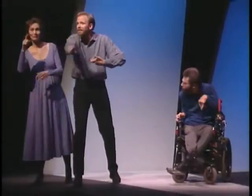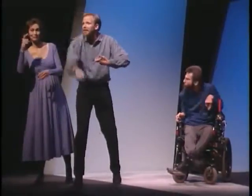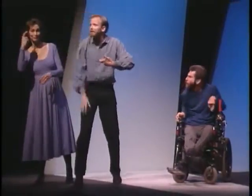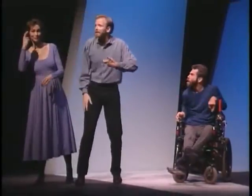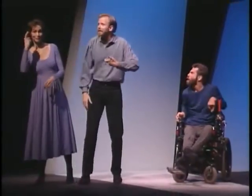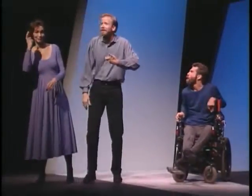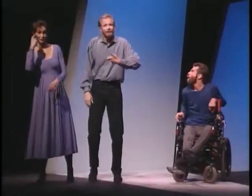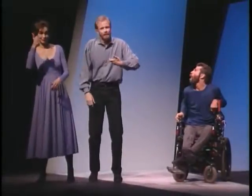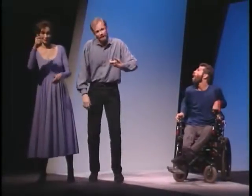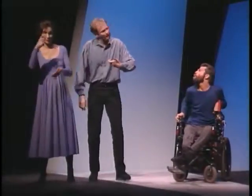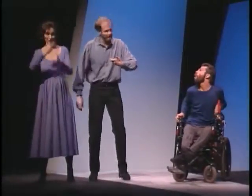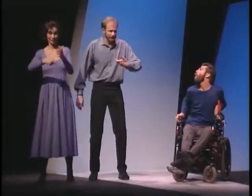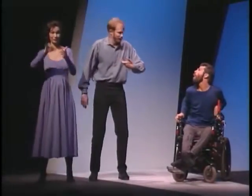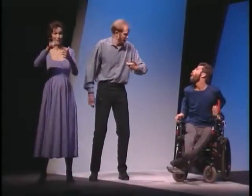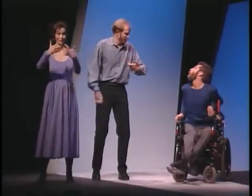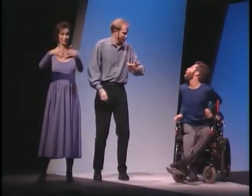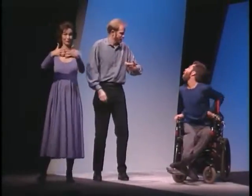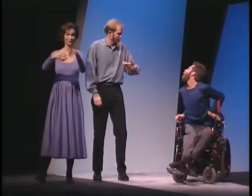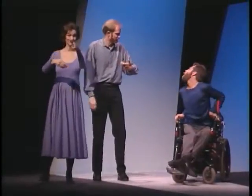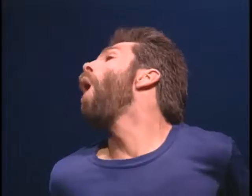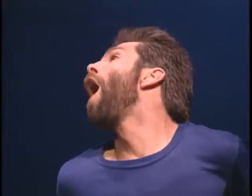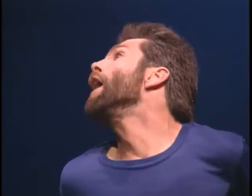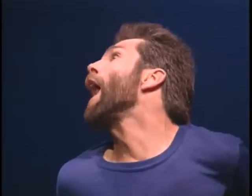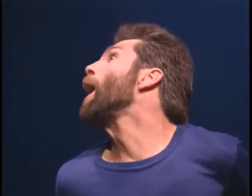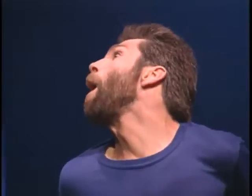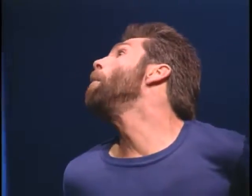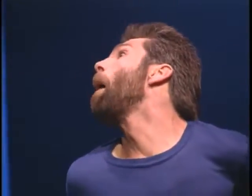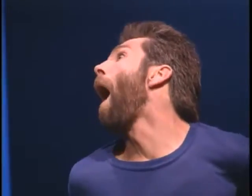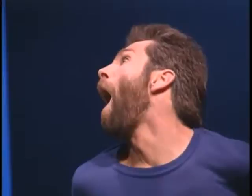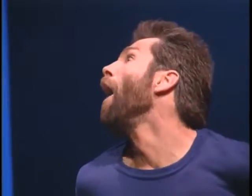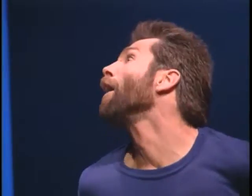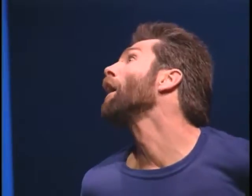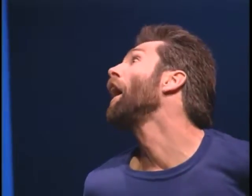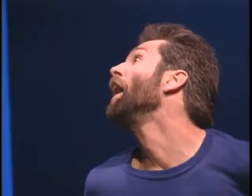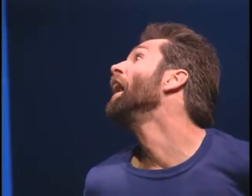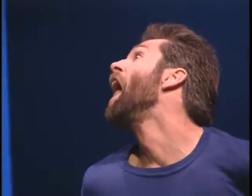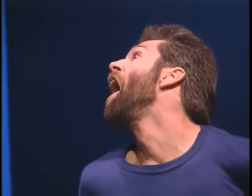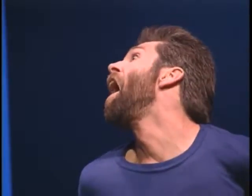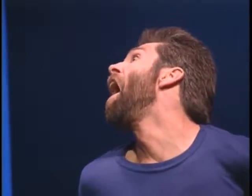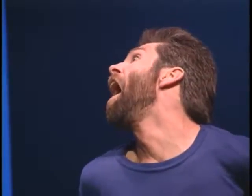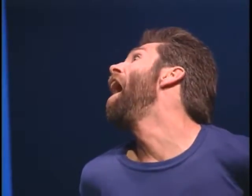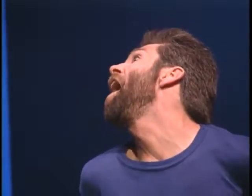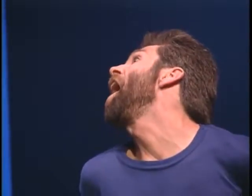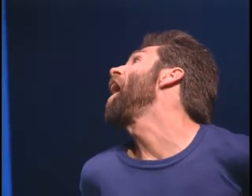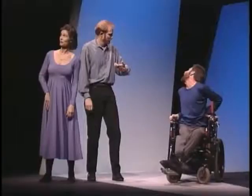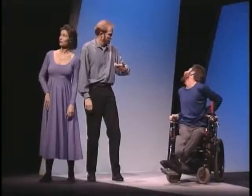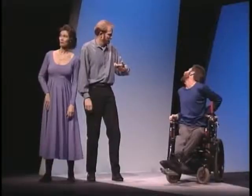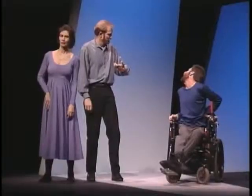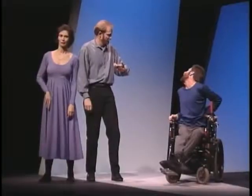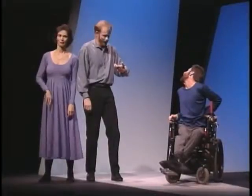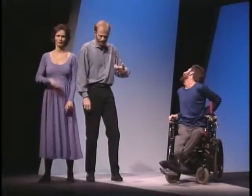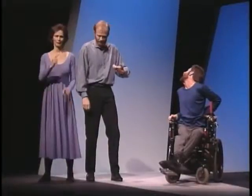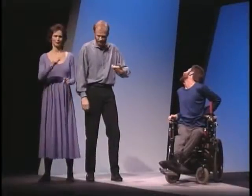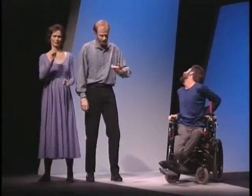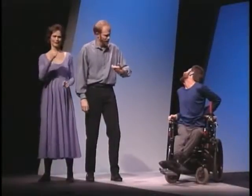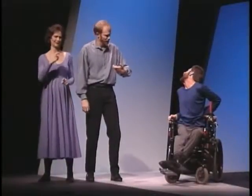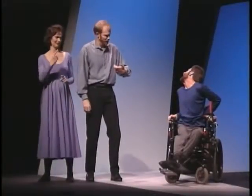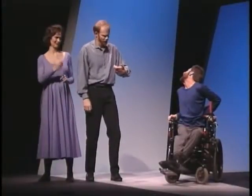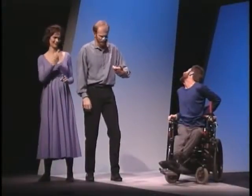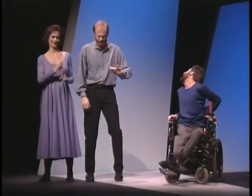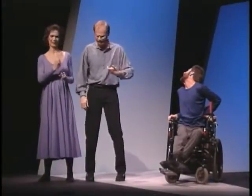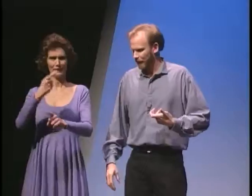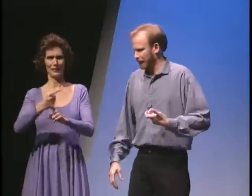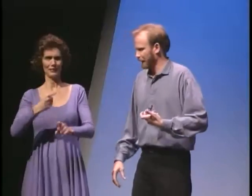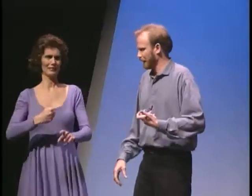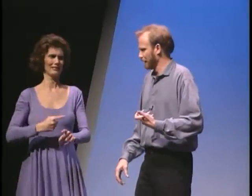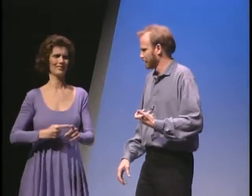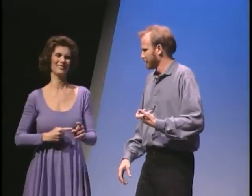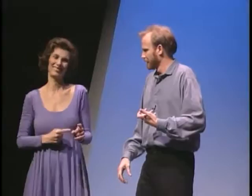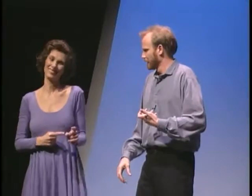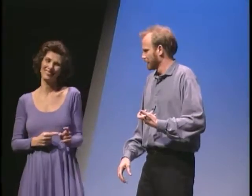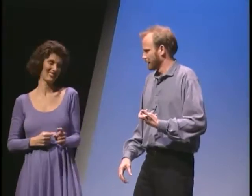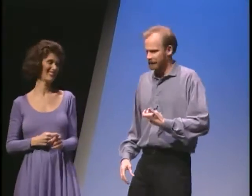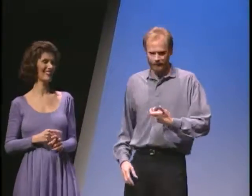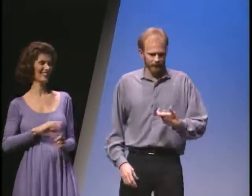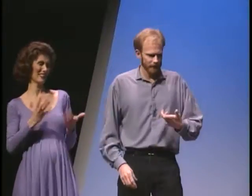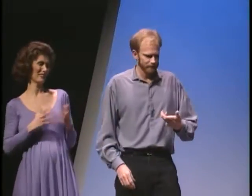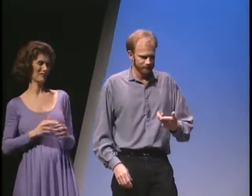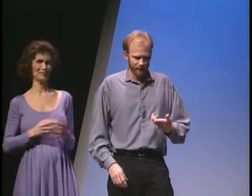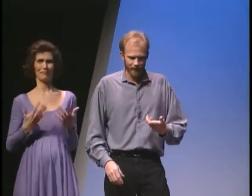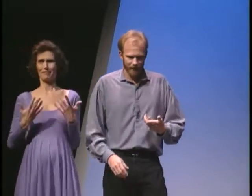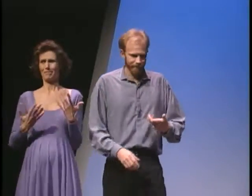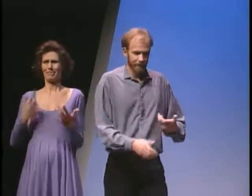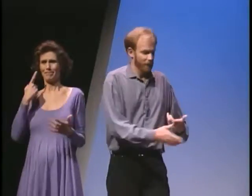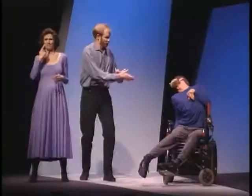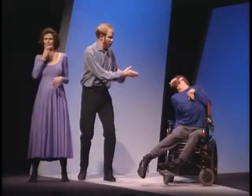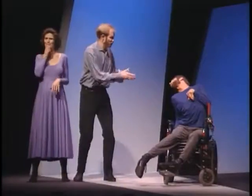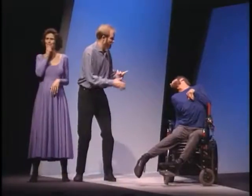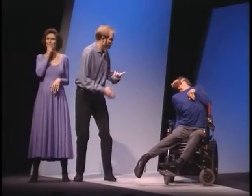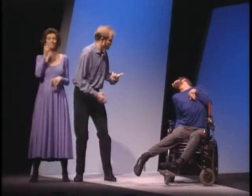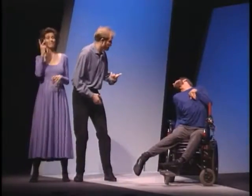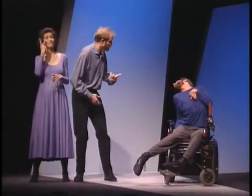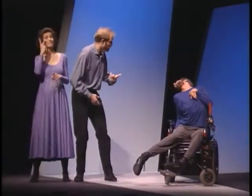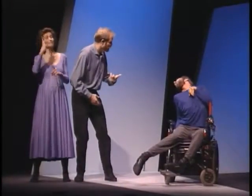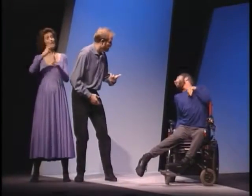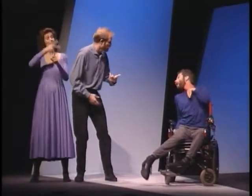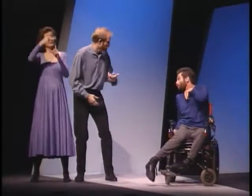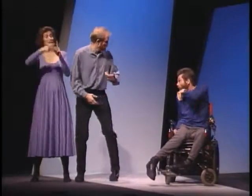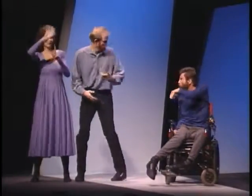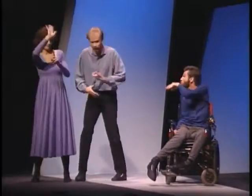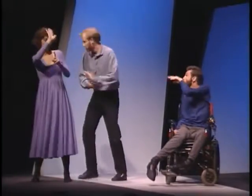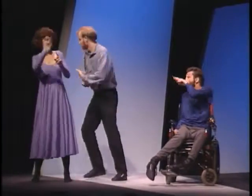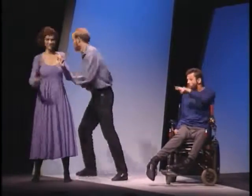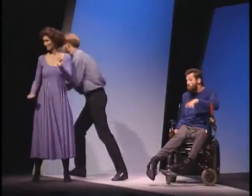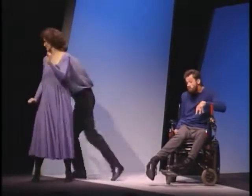laundry let me tell you that's a yeah right uh well see you in a month or two